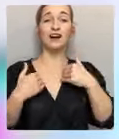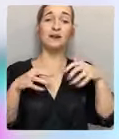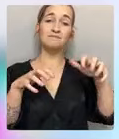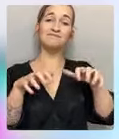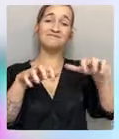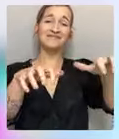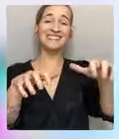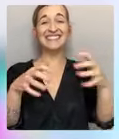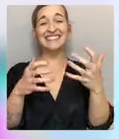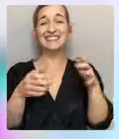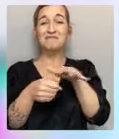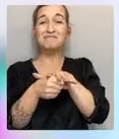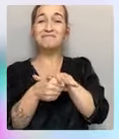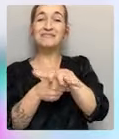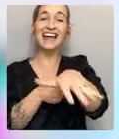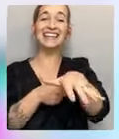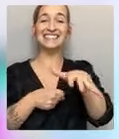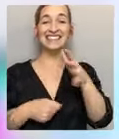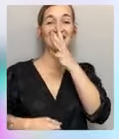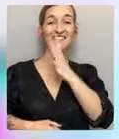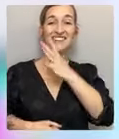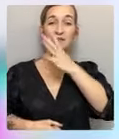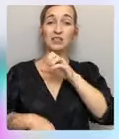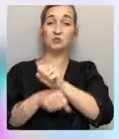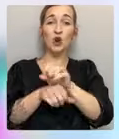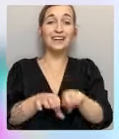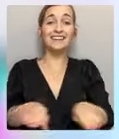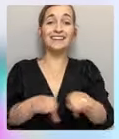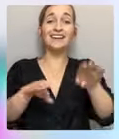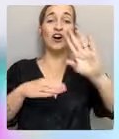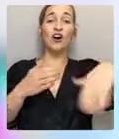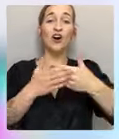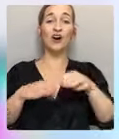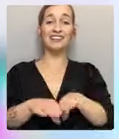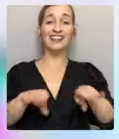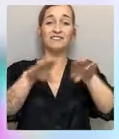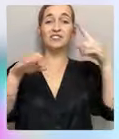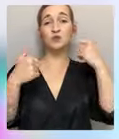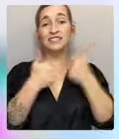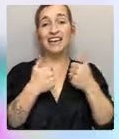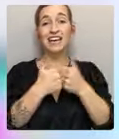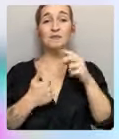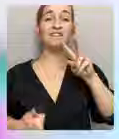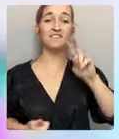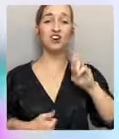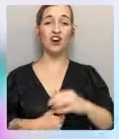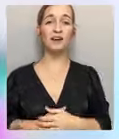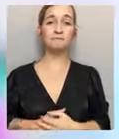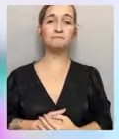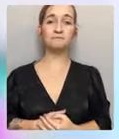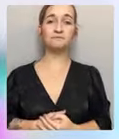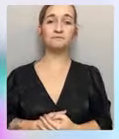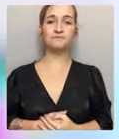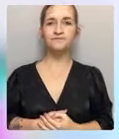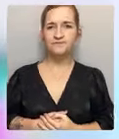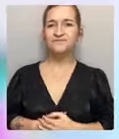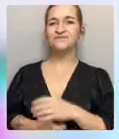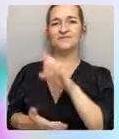Make sure that we have plenty of females working at all levels in gaming and VR. Designing for women